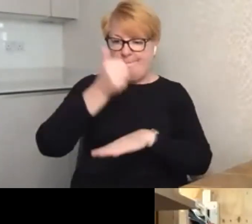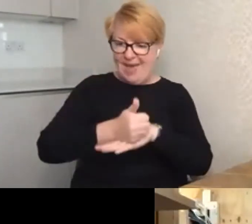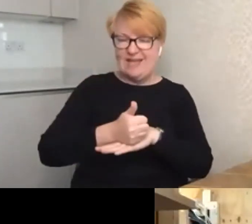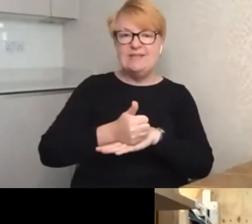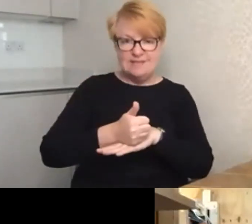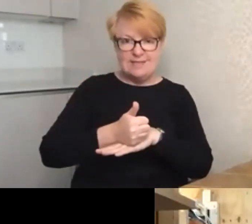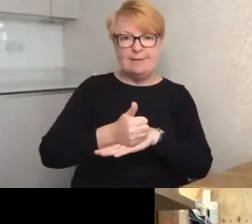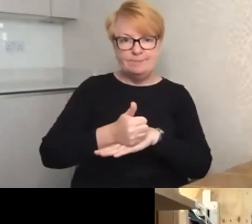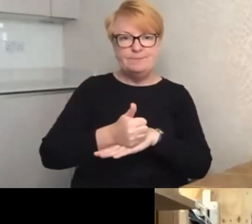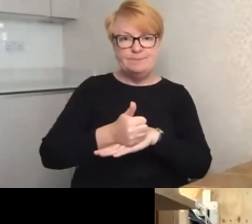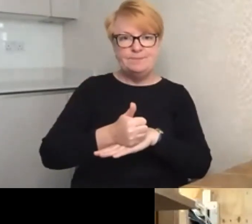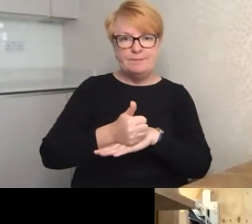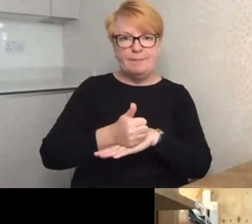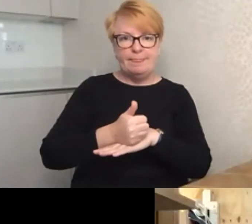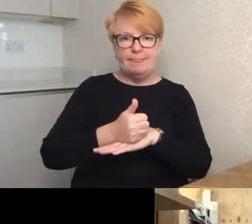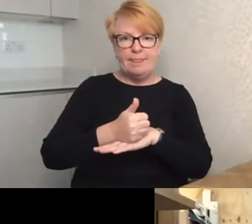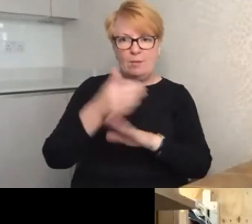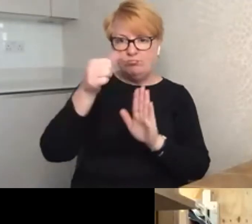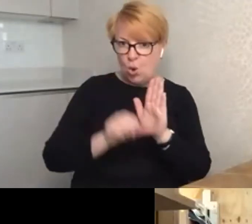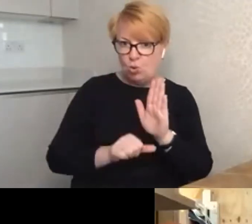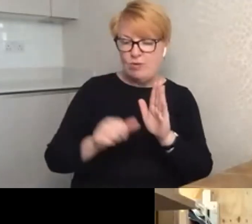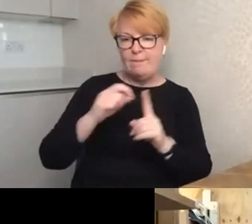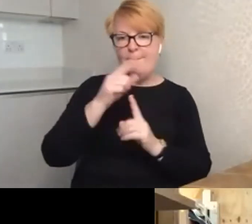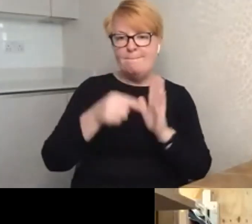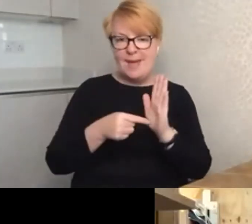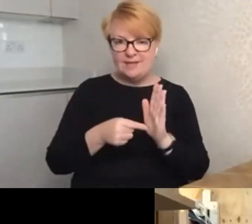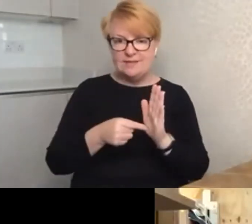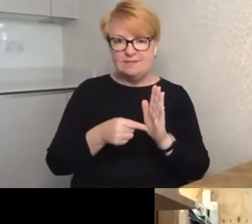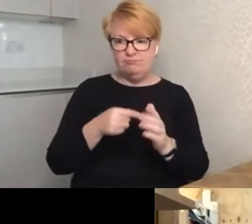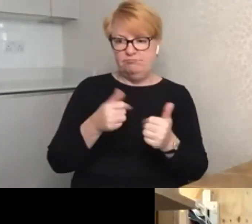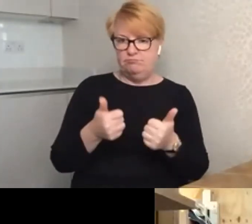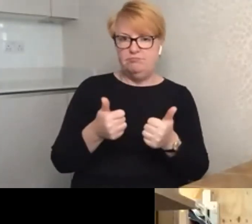or lots of programmes or projects that based on this idea of democratising and…